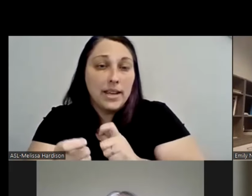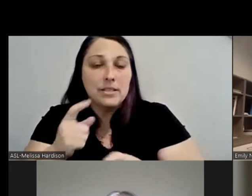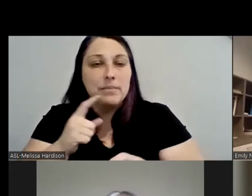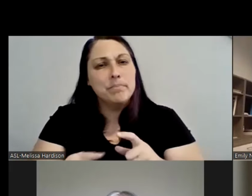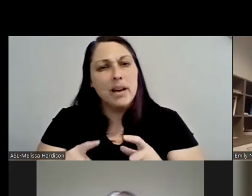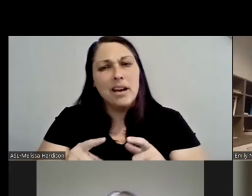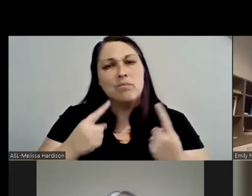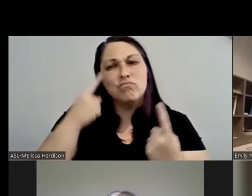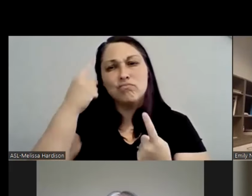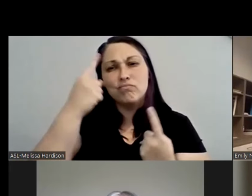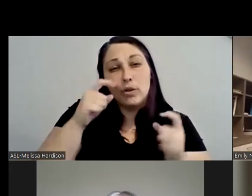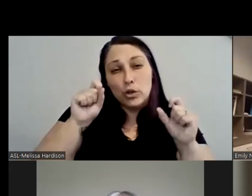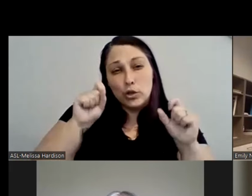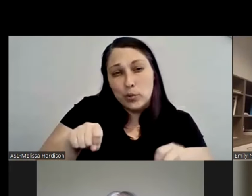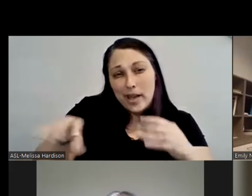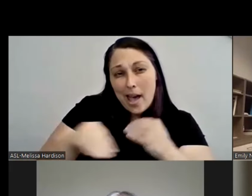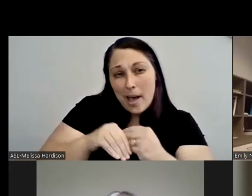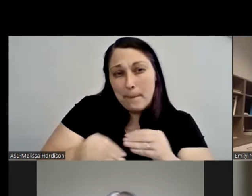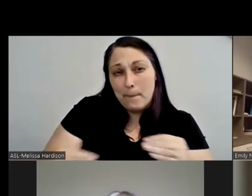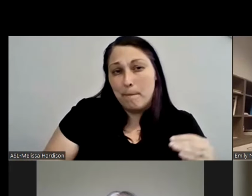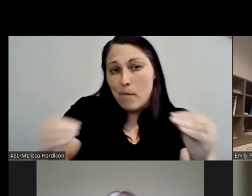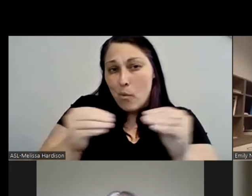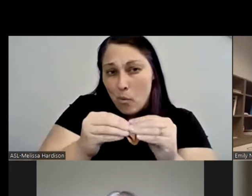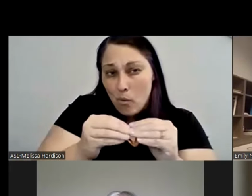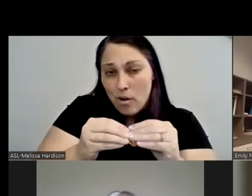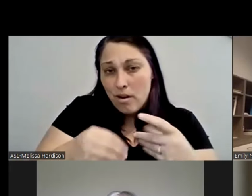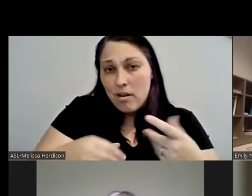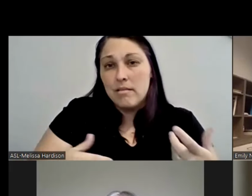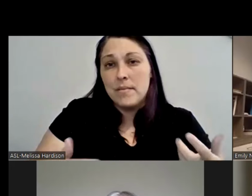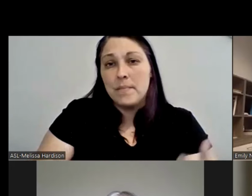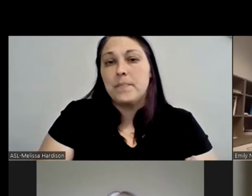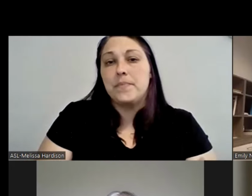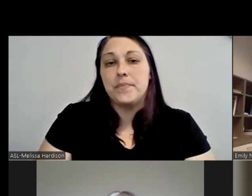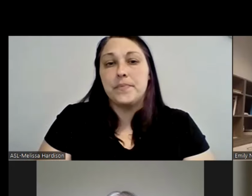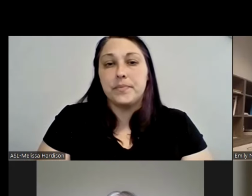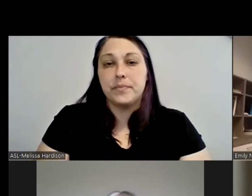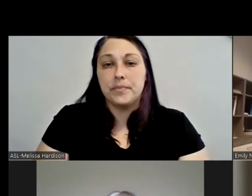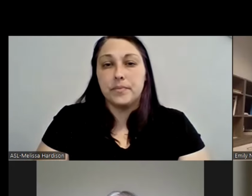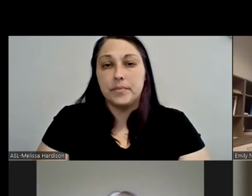Sometimes people have found the chat feature to be distracting. If that is the case for you, just close the chat screen.